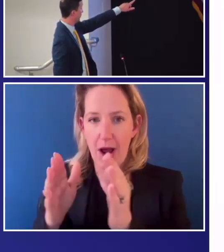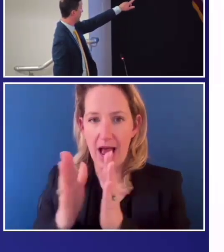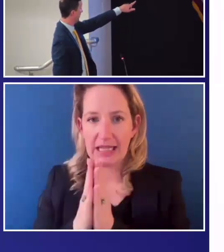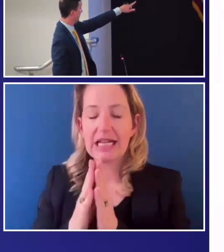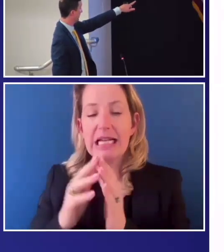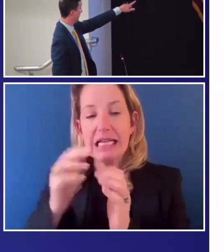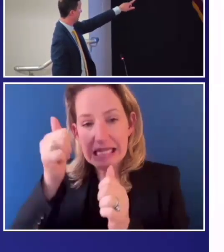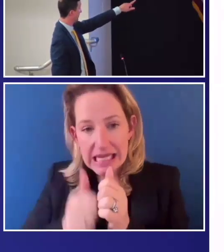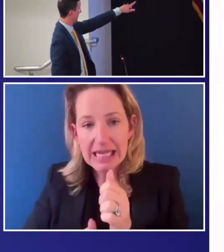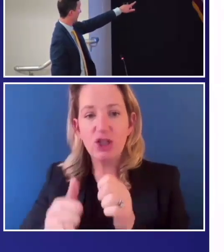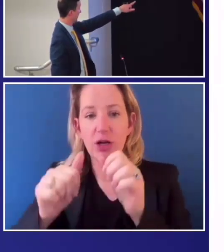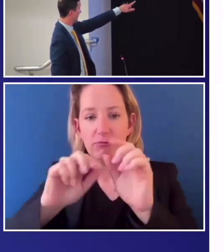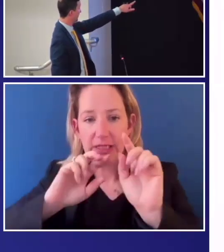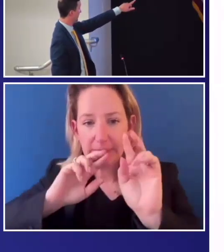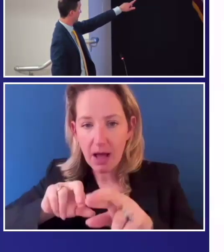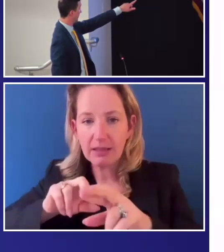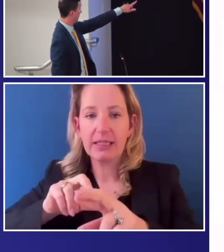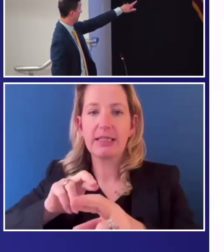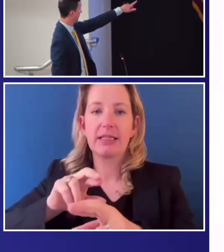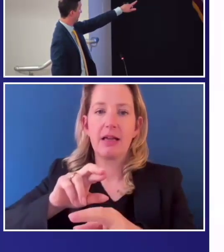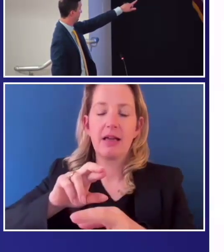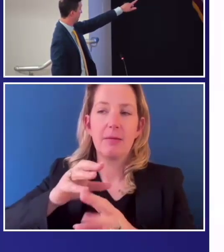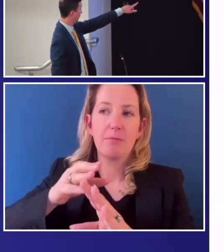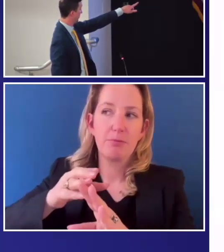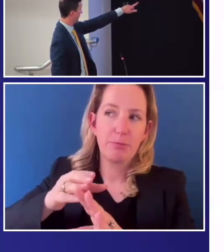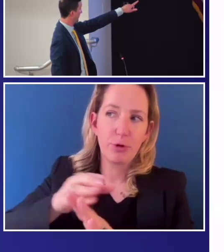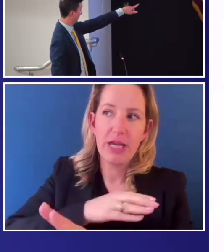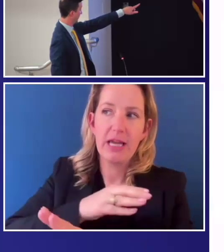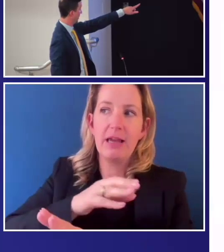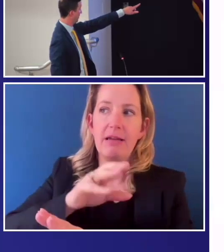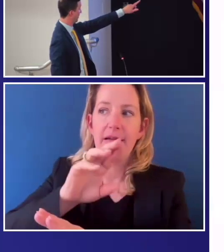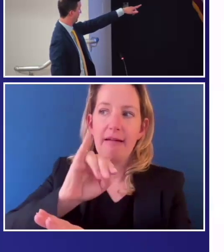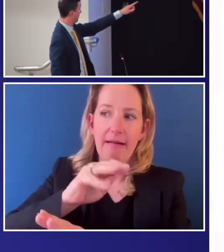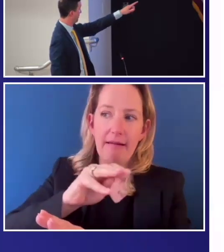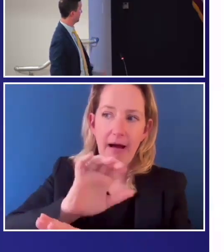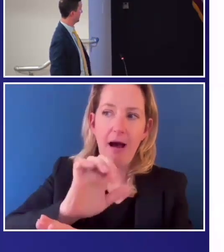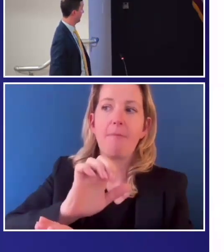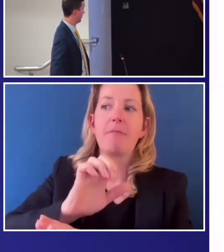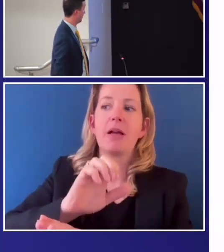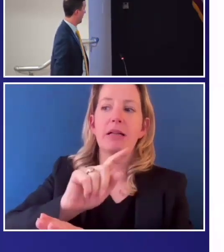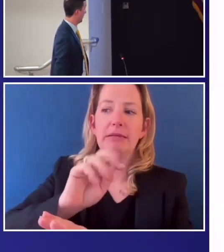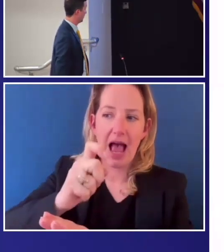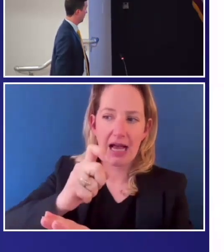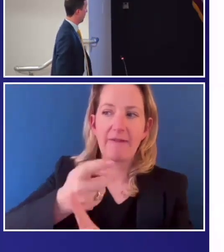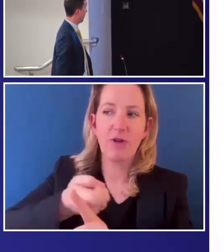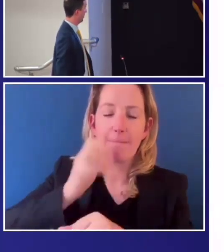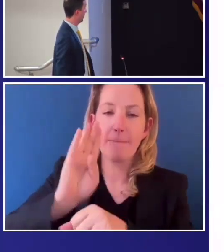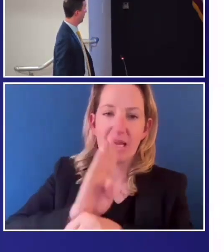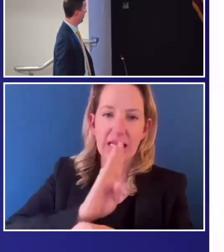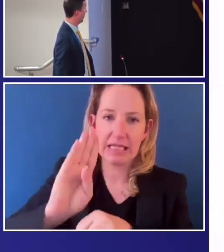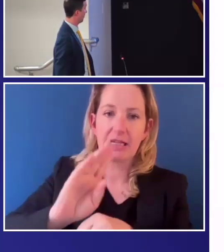pre-income tax self-employment income from business professional practice or farm for